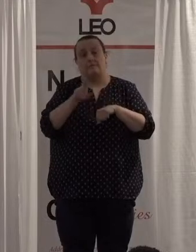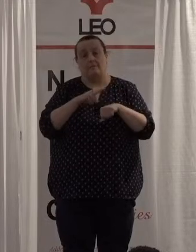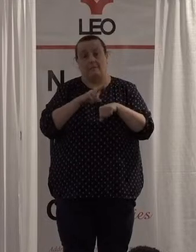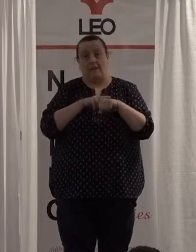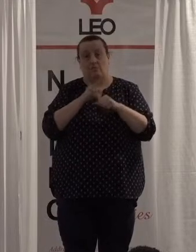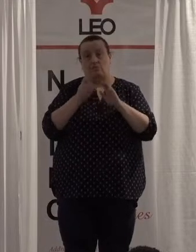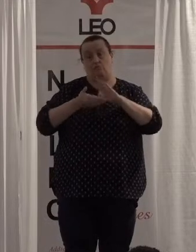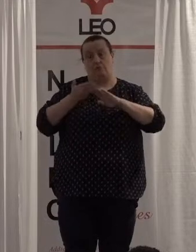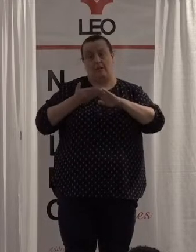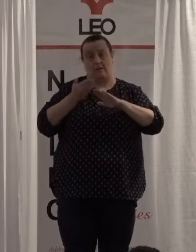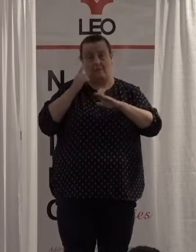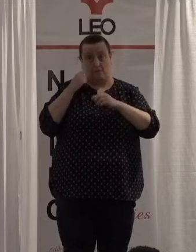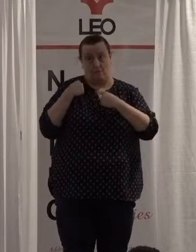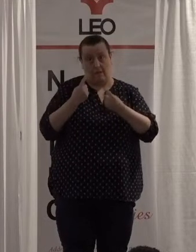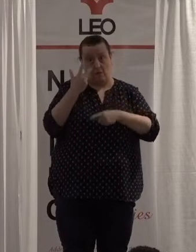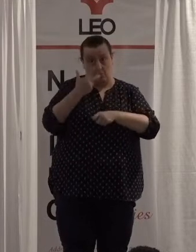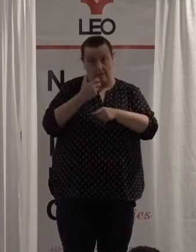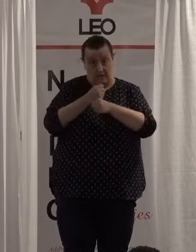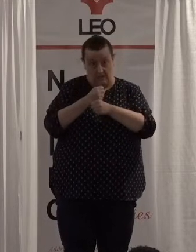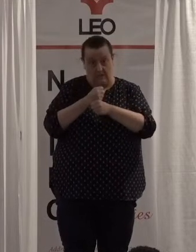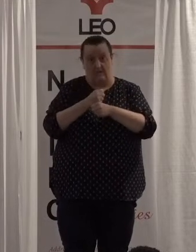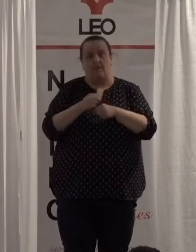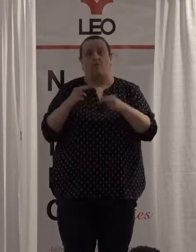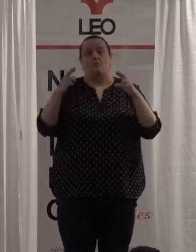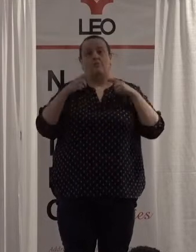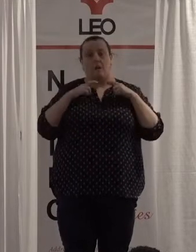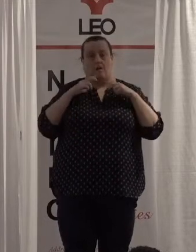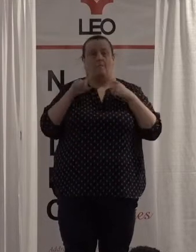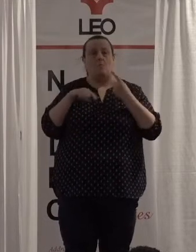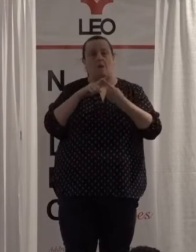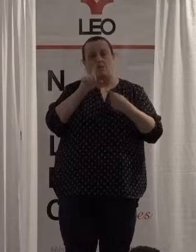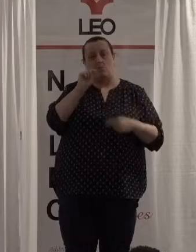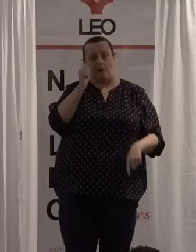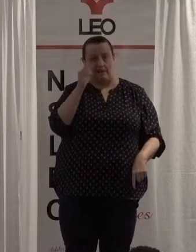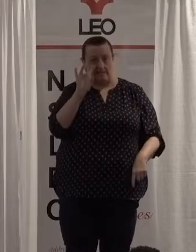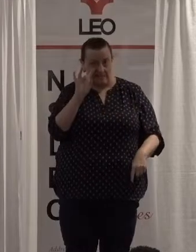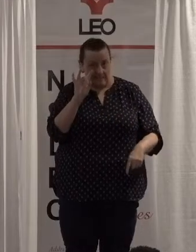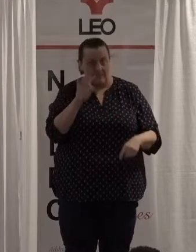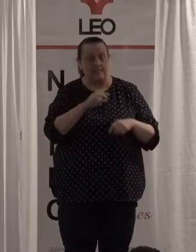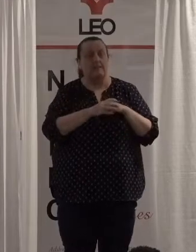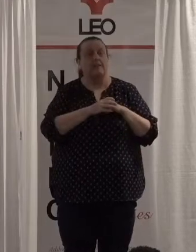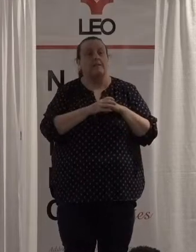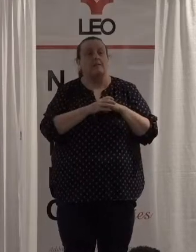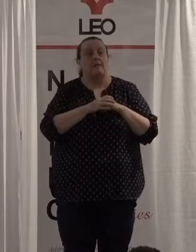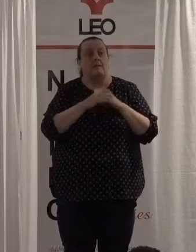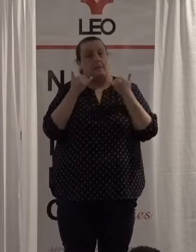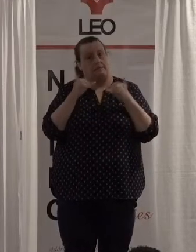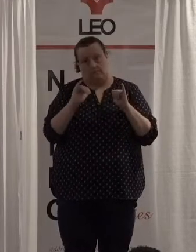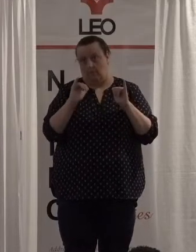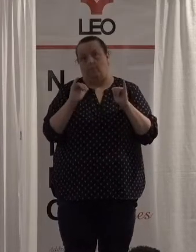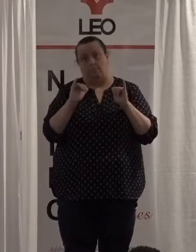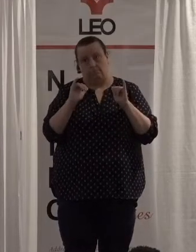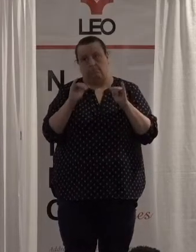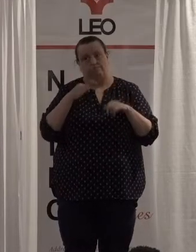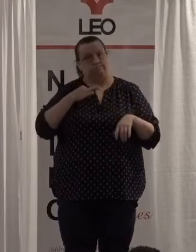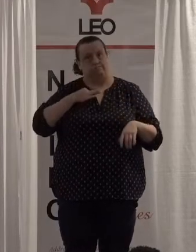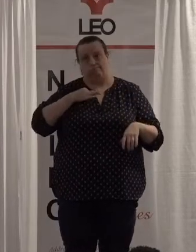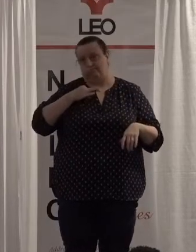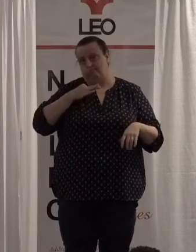AND RETIREMENT FOR BRUCE CAME IN 2018. BUT HE STILL SPENDS A GREAT DEAL OF TIME VOLUNTEERING.